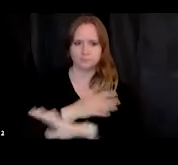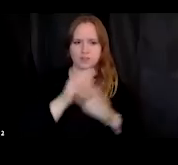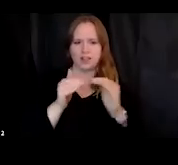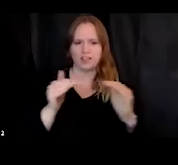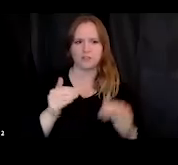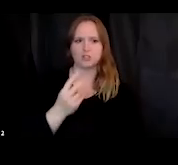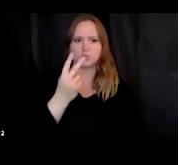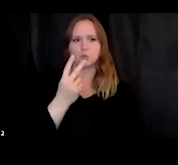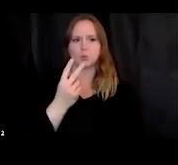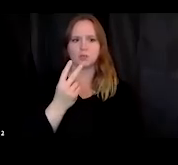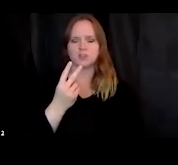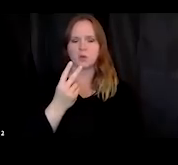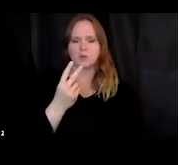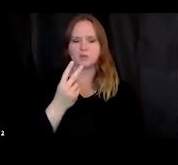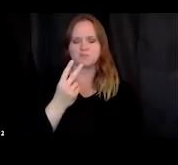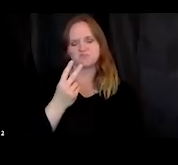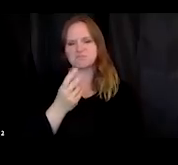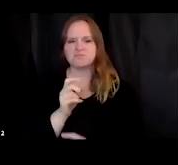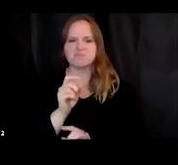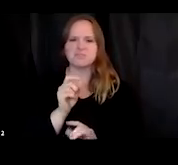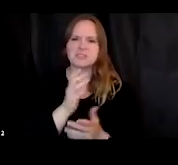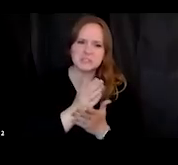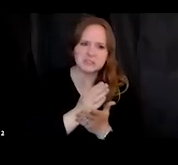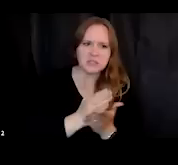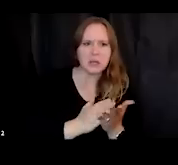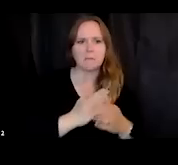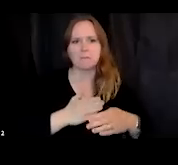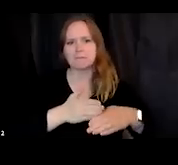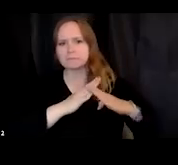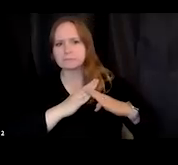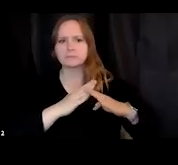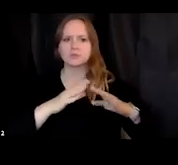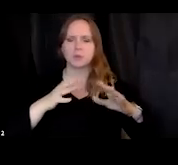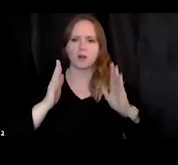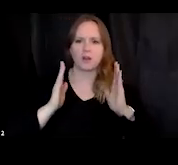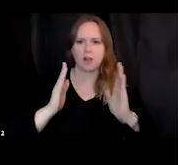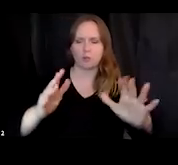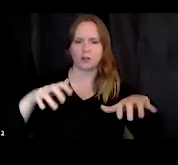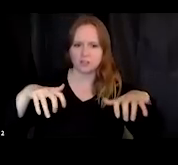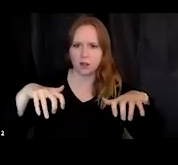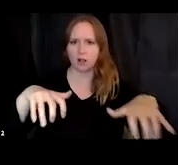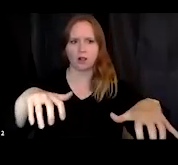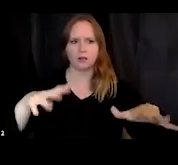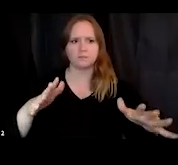of blockage at major exits, hallways, evidence of inappropriate animal control or odorous waste.